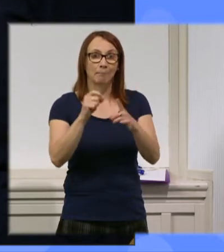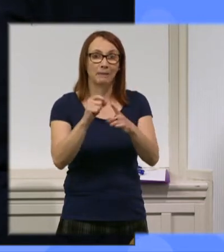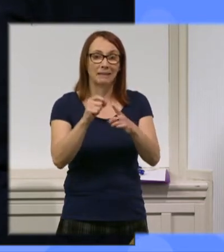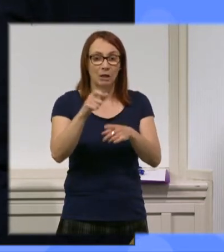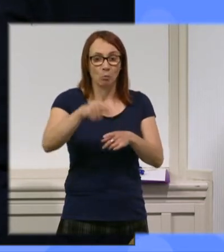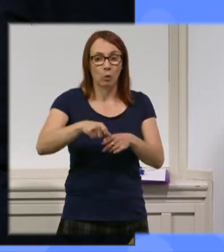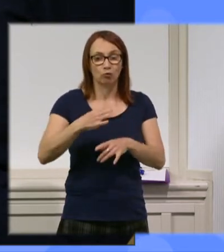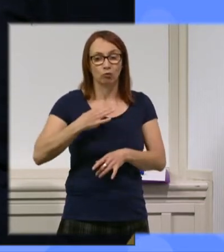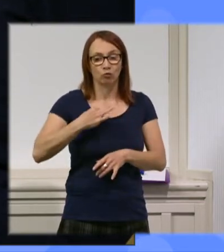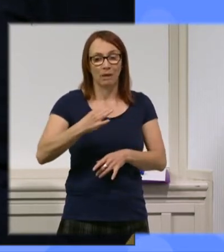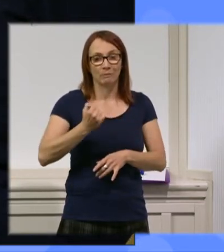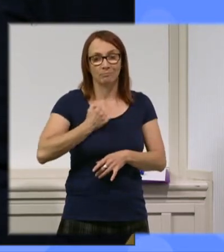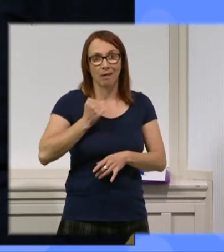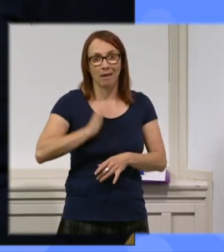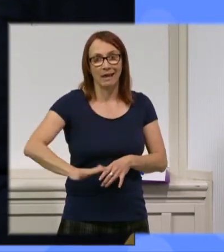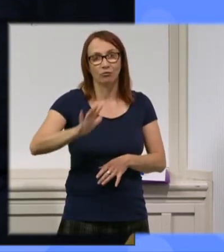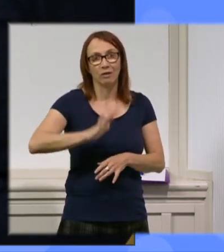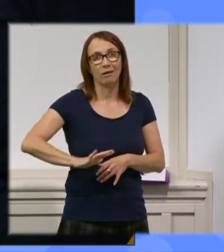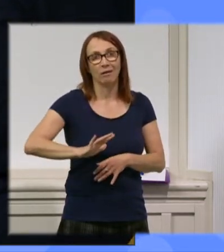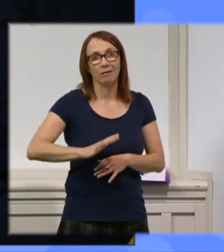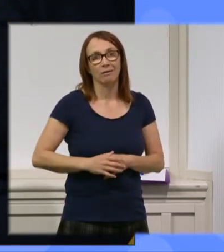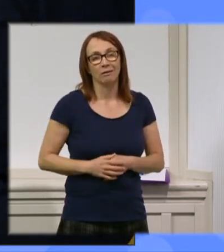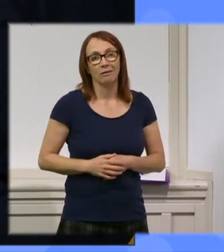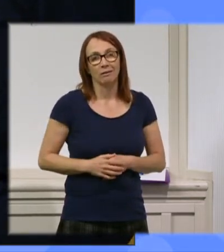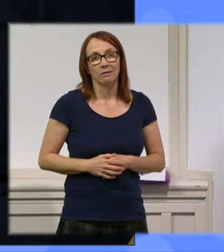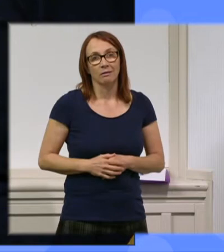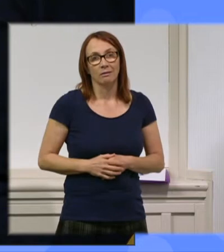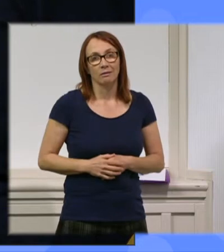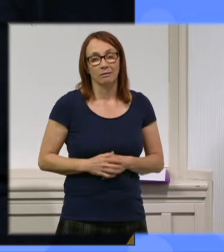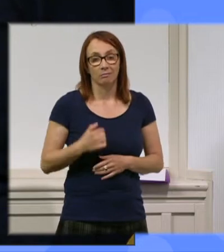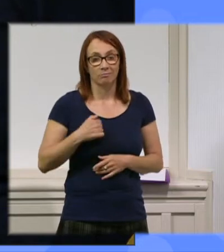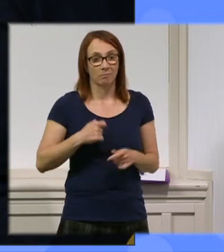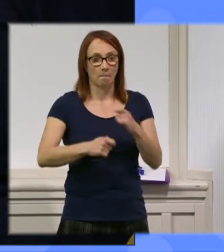represent a waste looting seat and as well as becoming an MSP I also became a